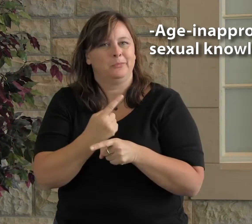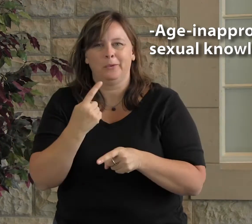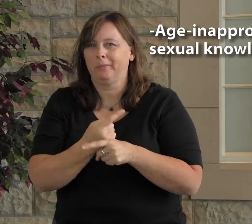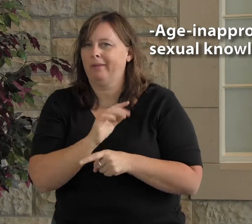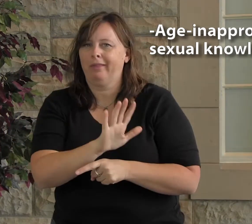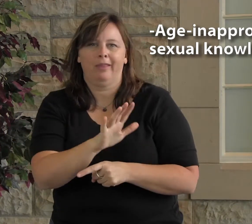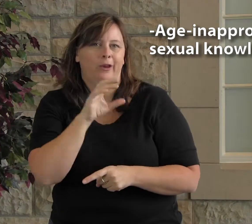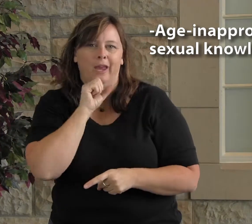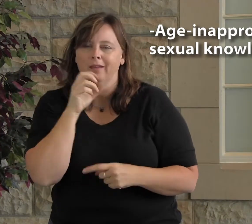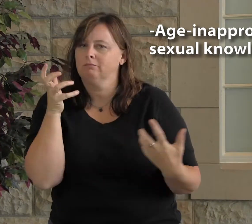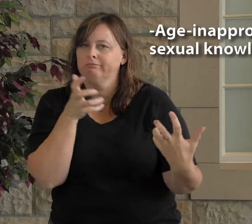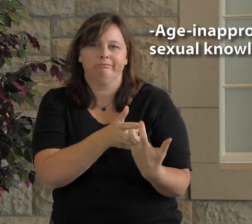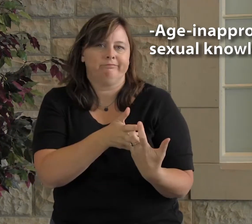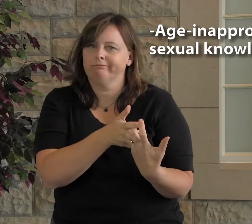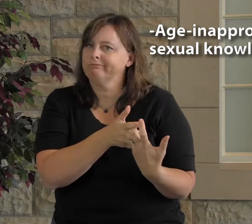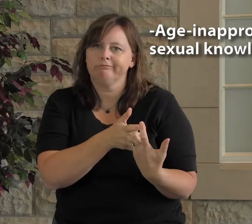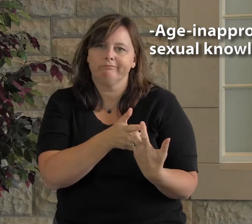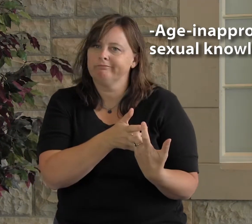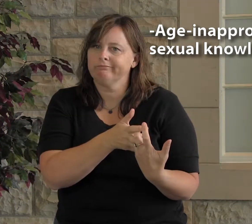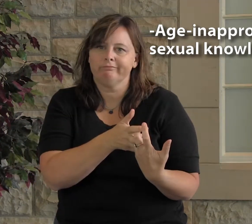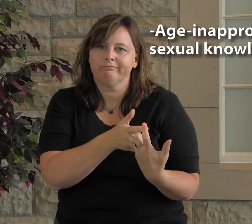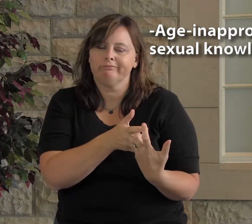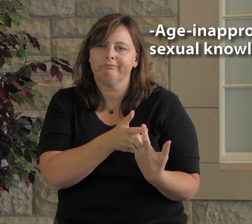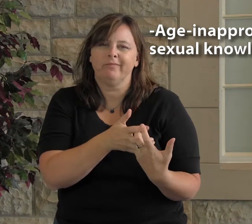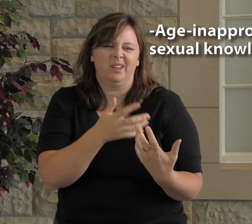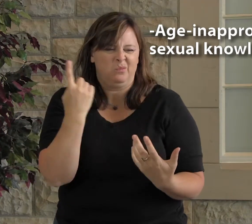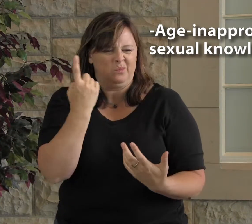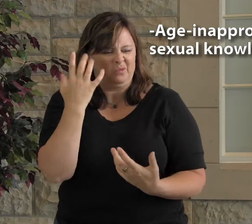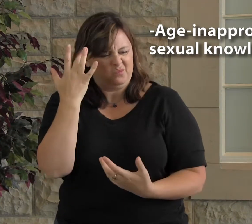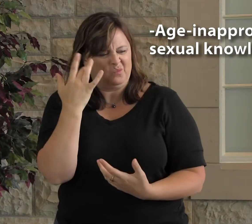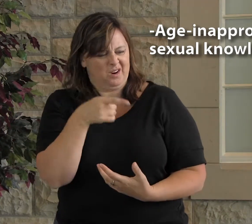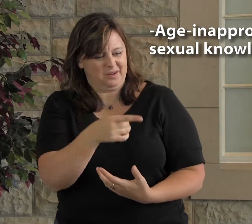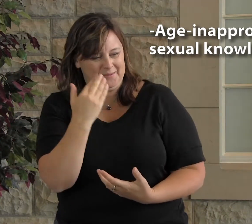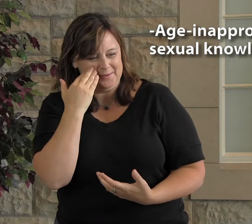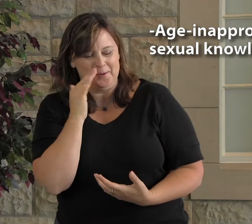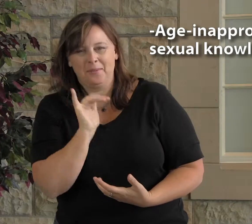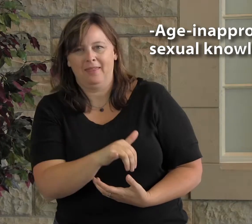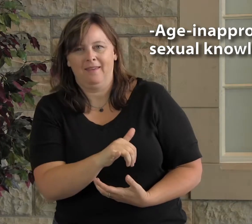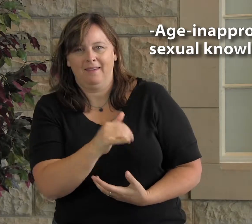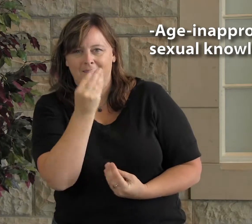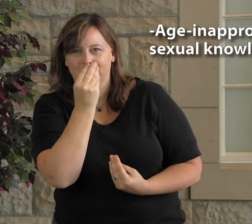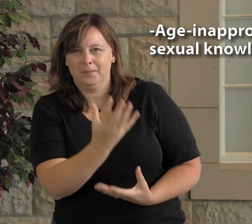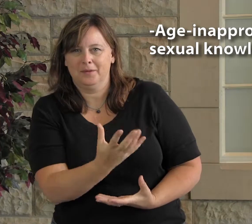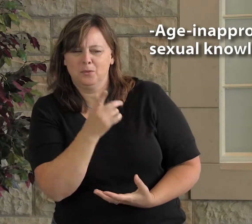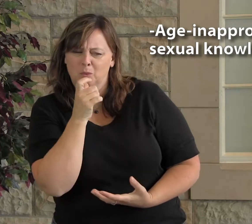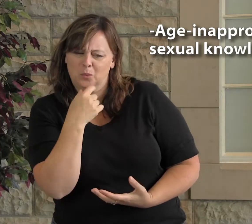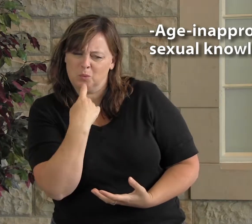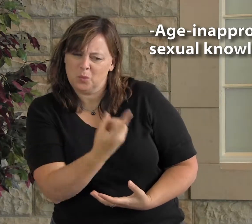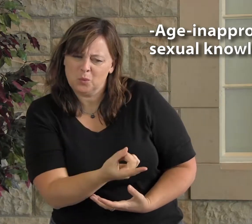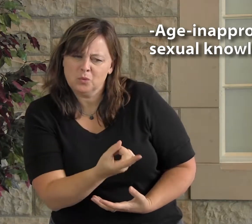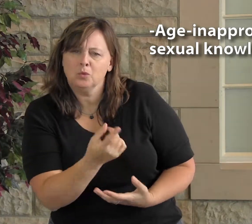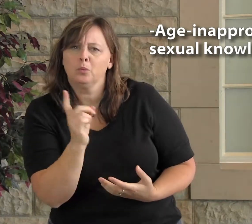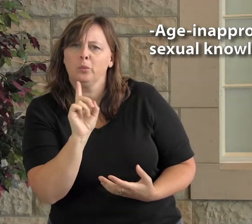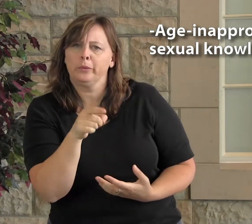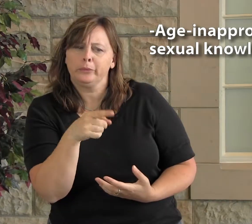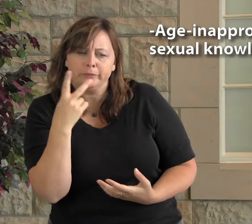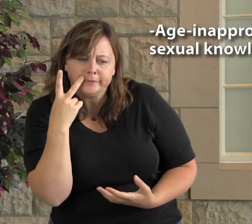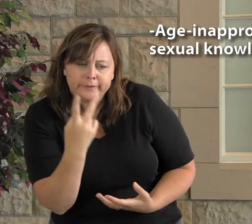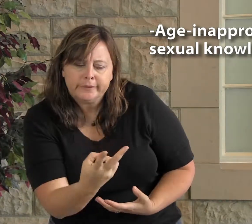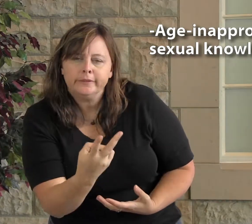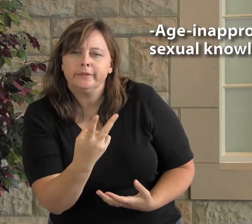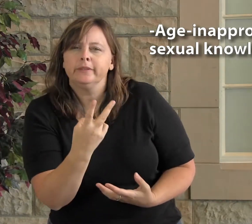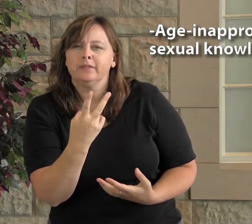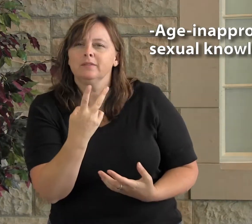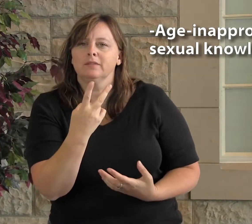talking about inappropriate topics. For example a young child, who has extensive sexual knowledge,